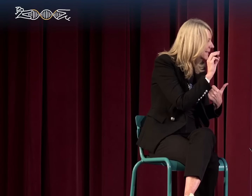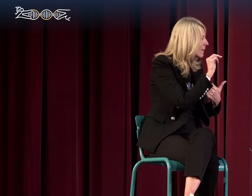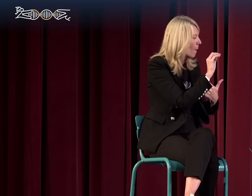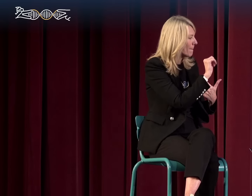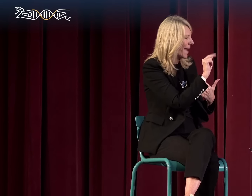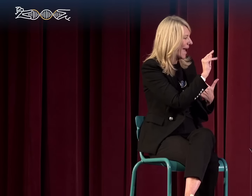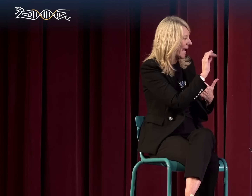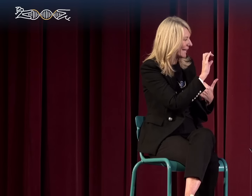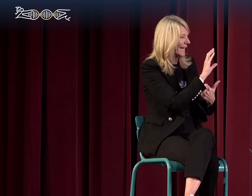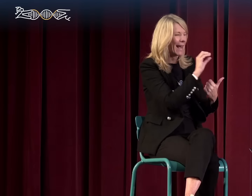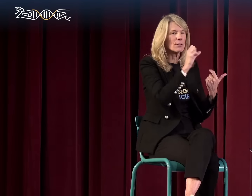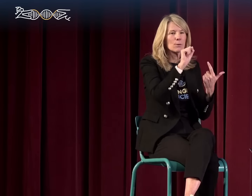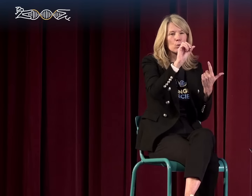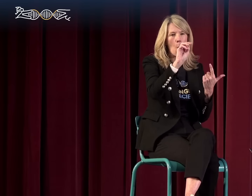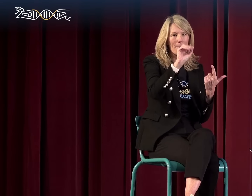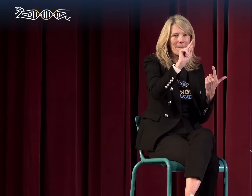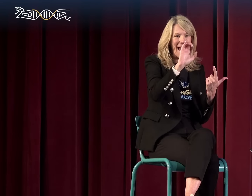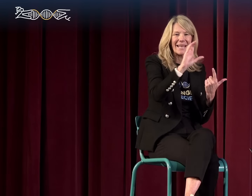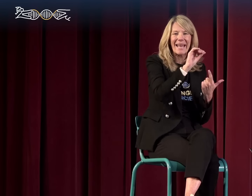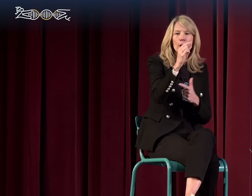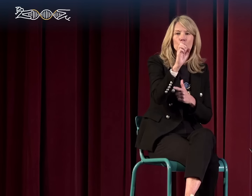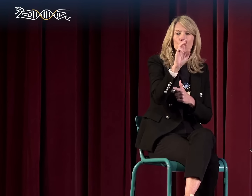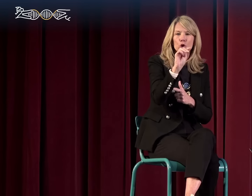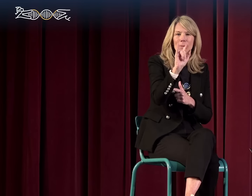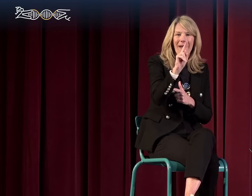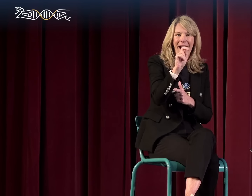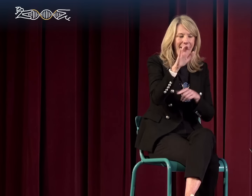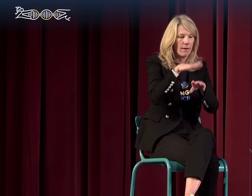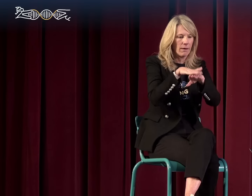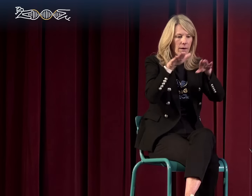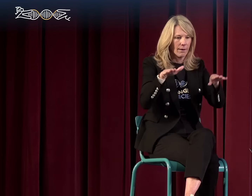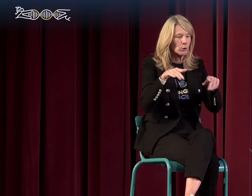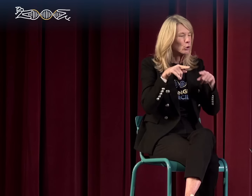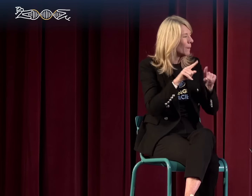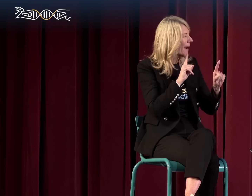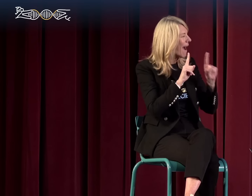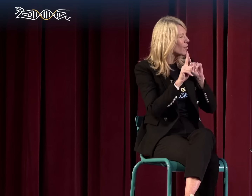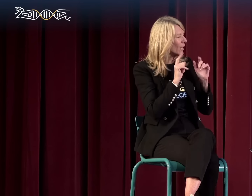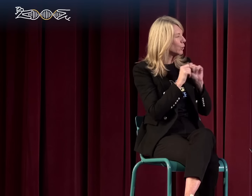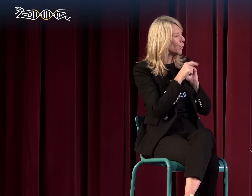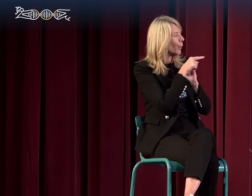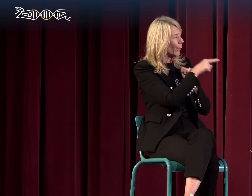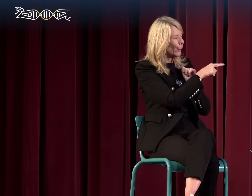gene therapy, there's something called somatic gene editing,